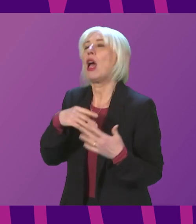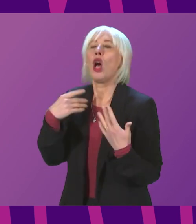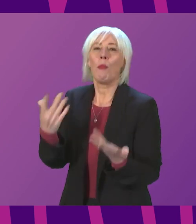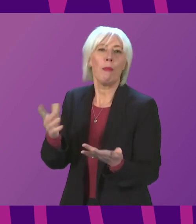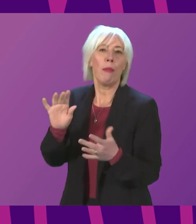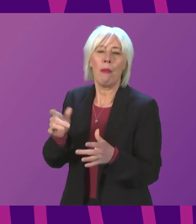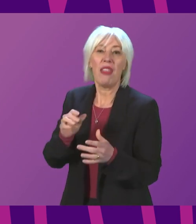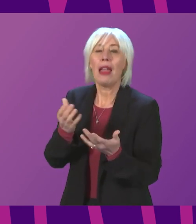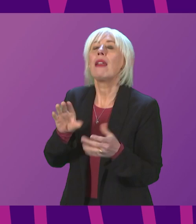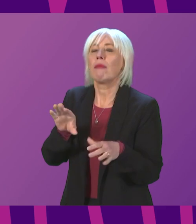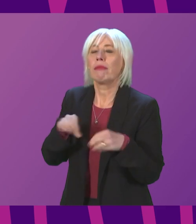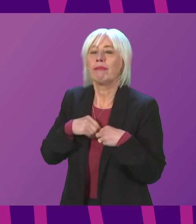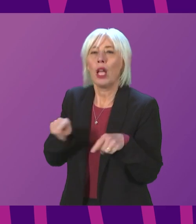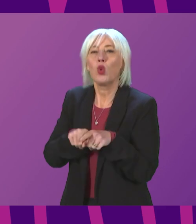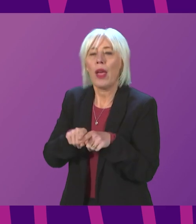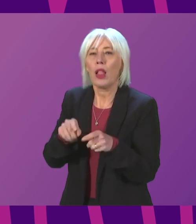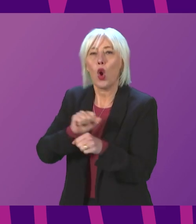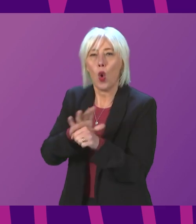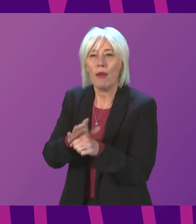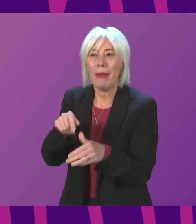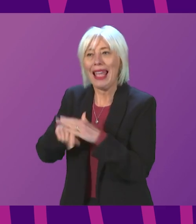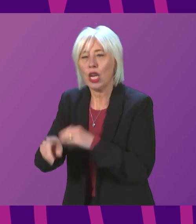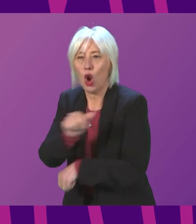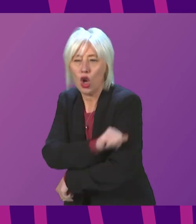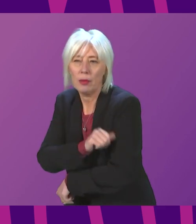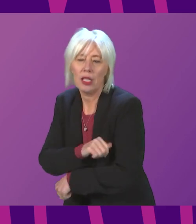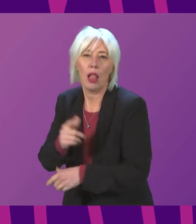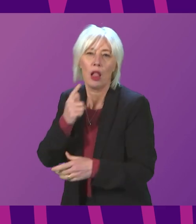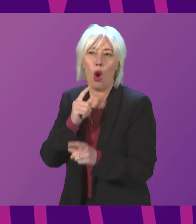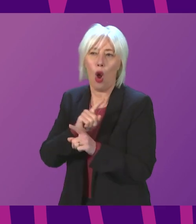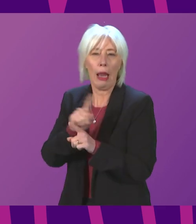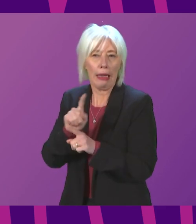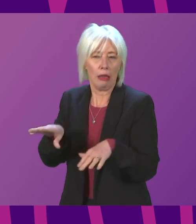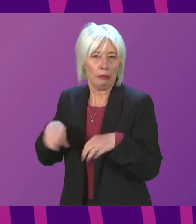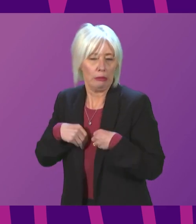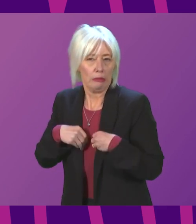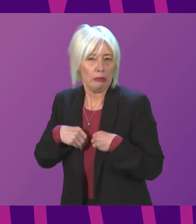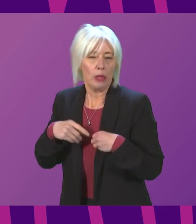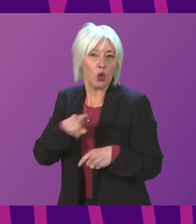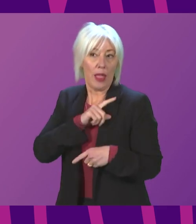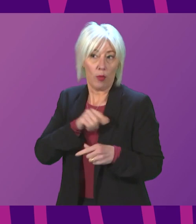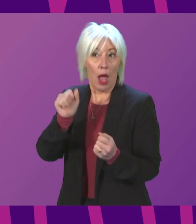in hospital. That is important information to know, which is why we are doing the work carefully.